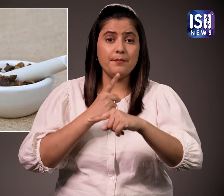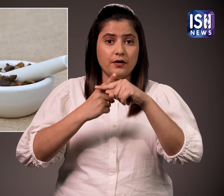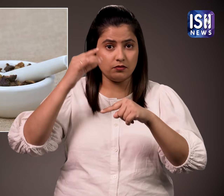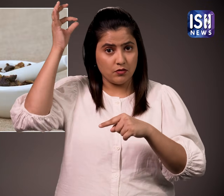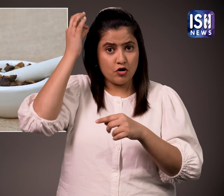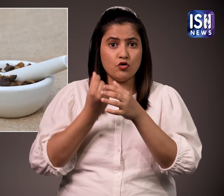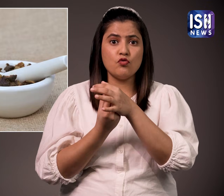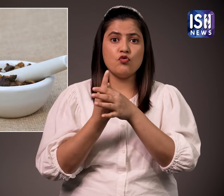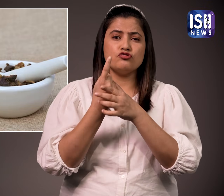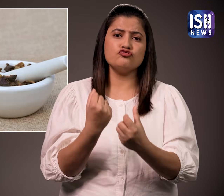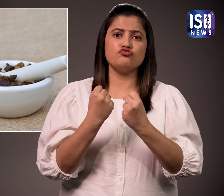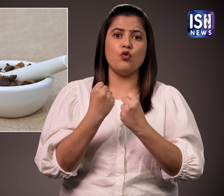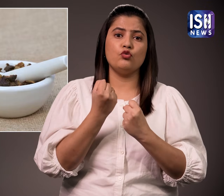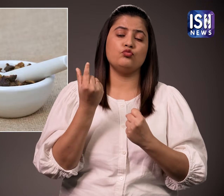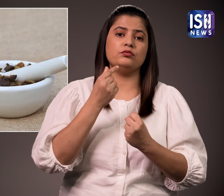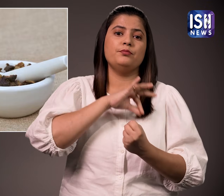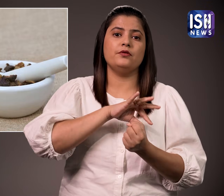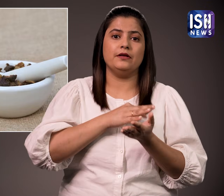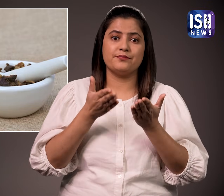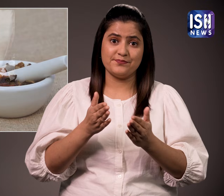Triphala water also enhances hair growth.